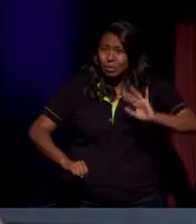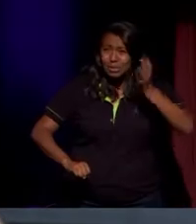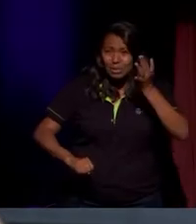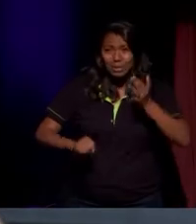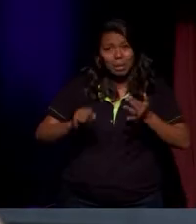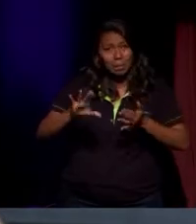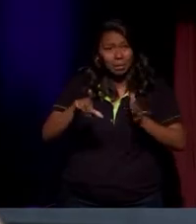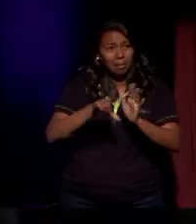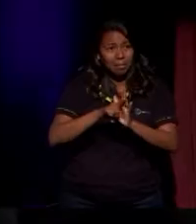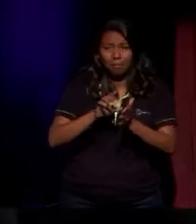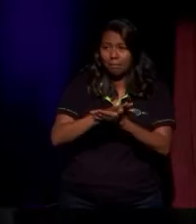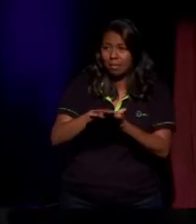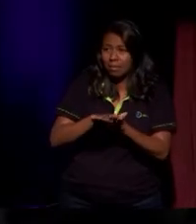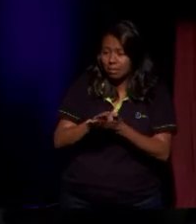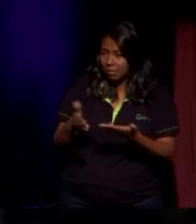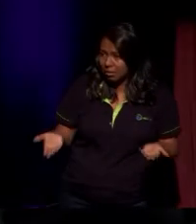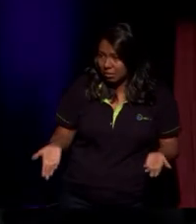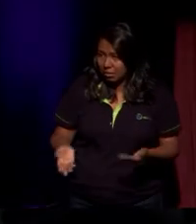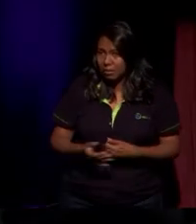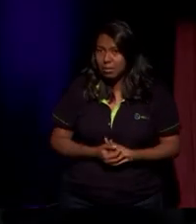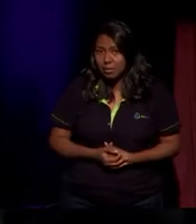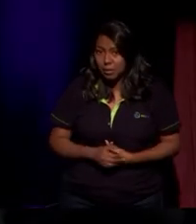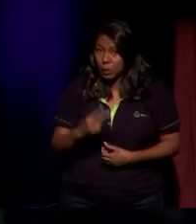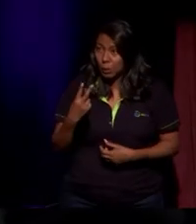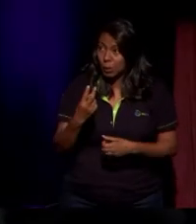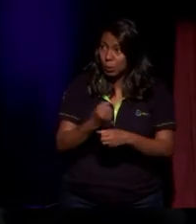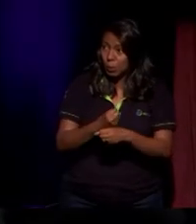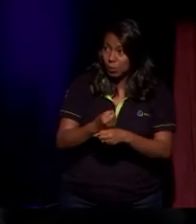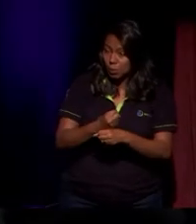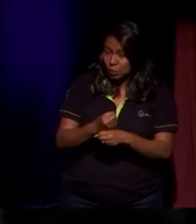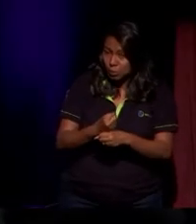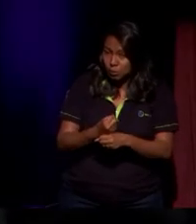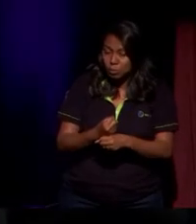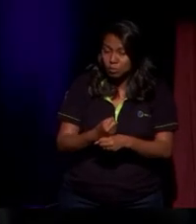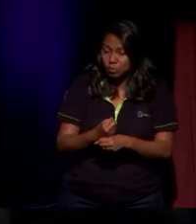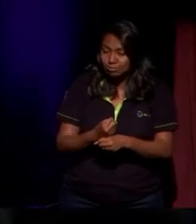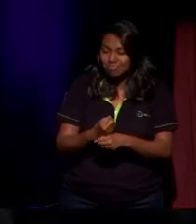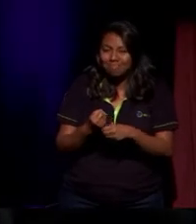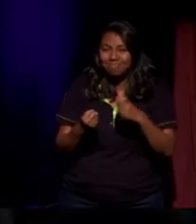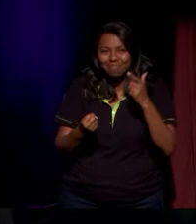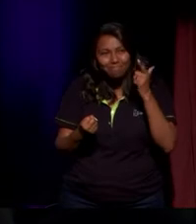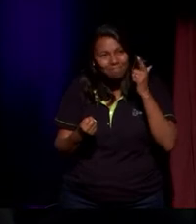And, over the last two years, we have been able to